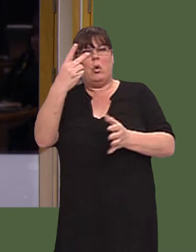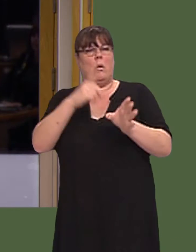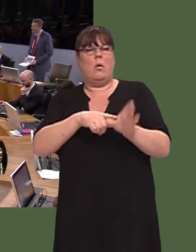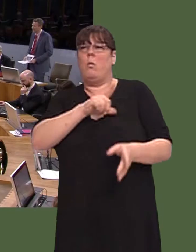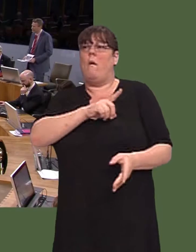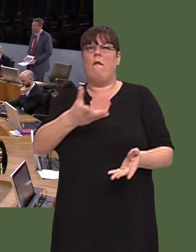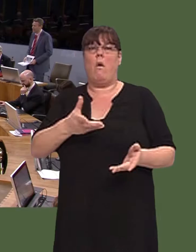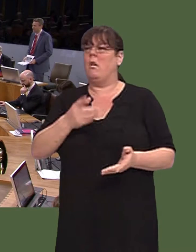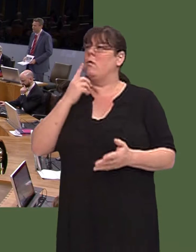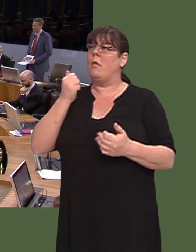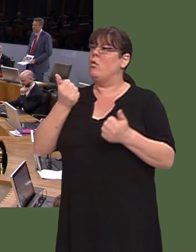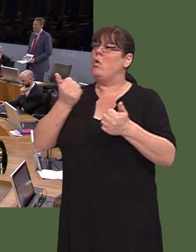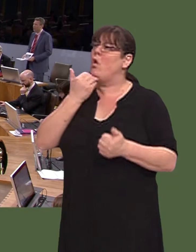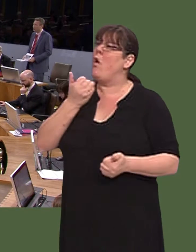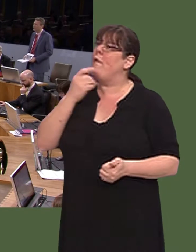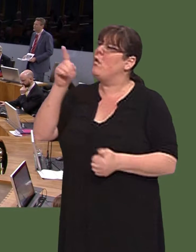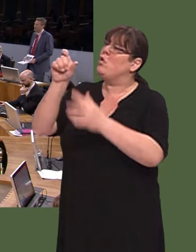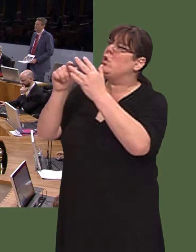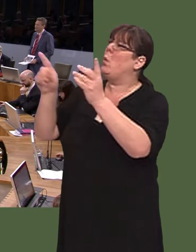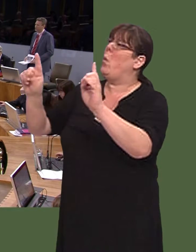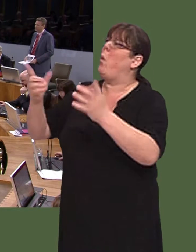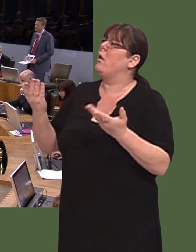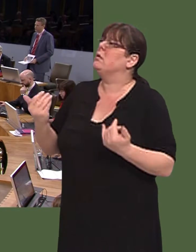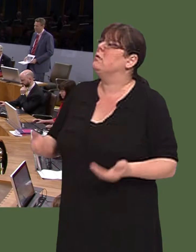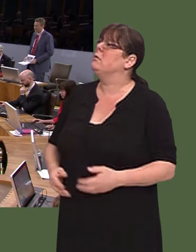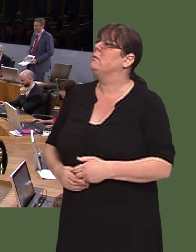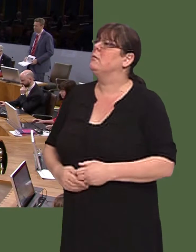This really is not good enough. What are you going to do about that?